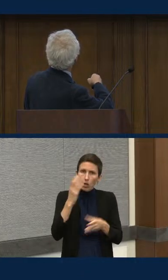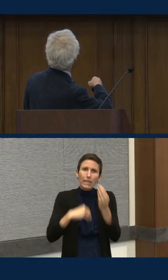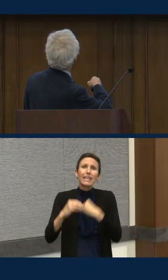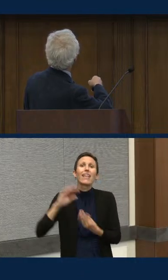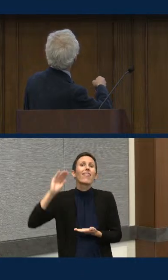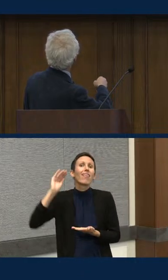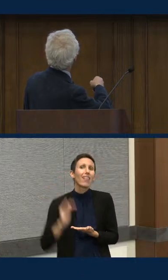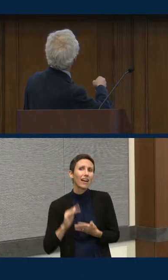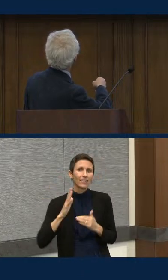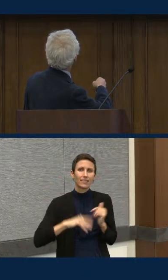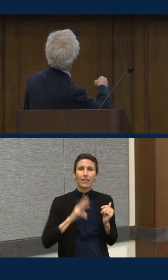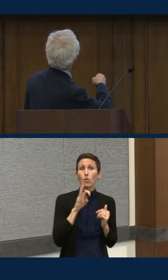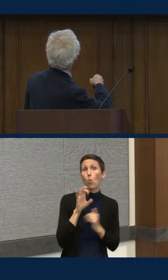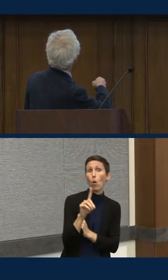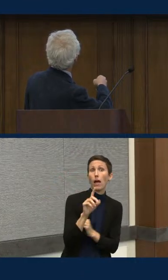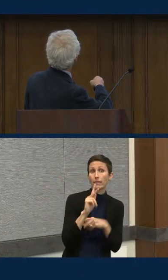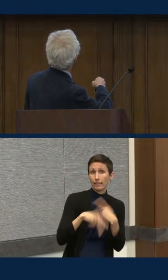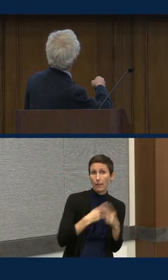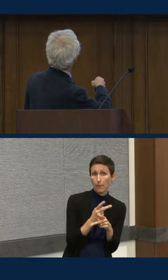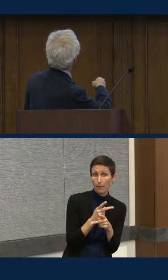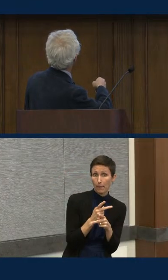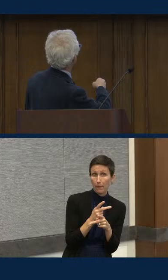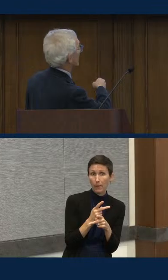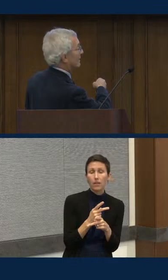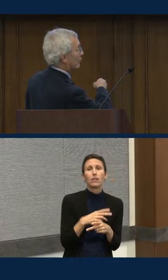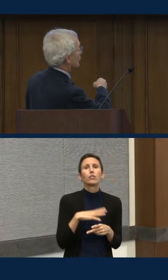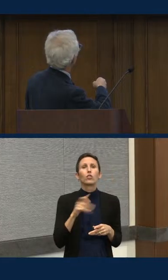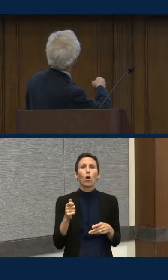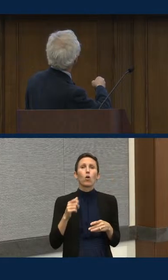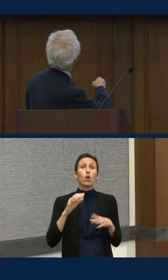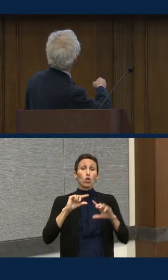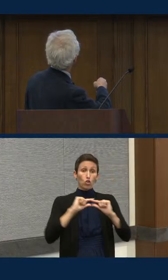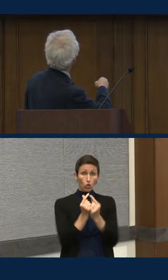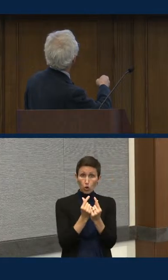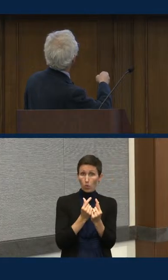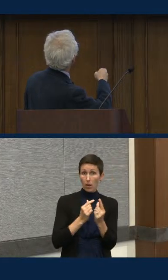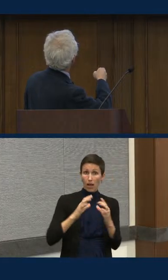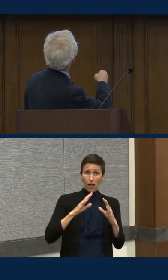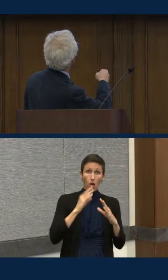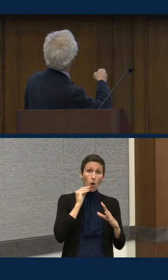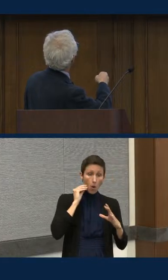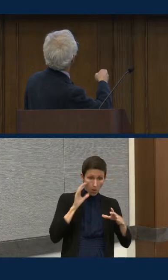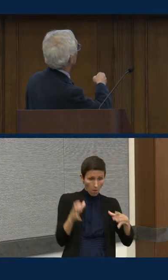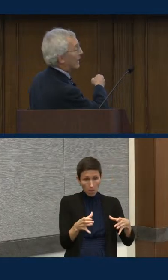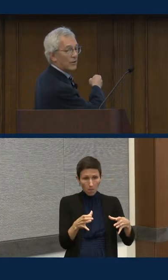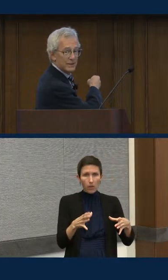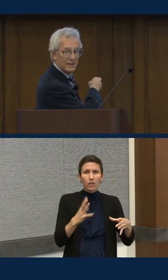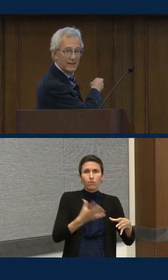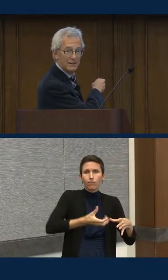This is taking the mouse from group housing and they are social animals and putting them